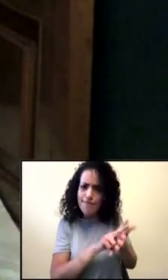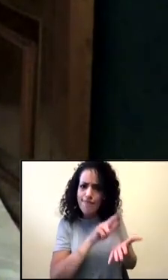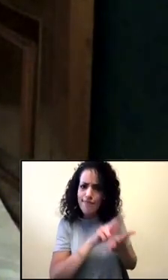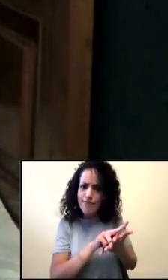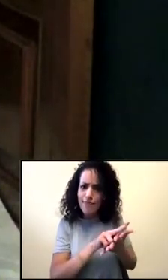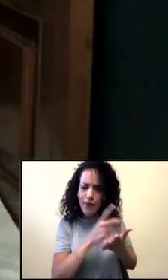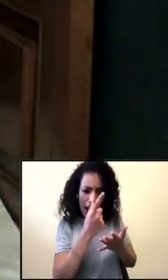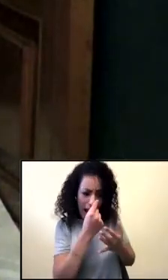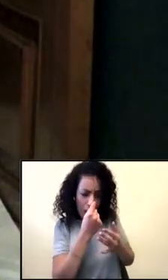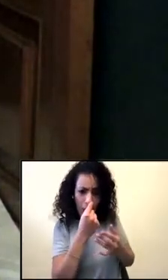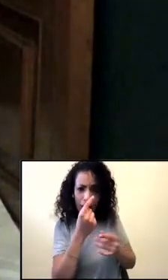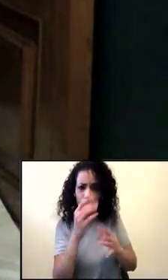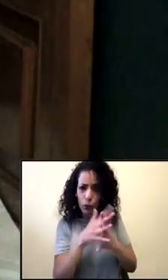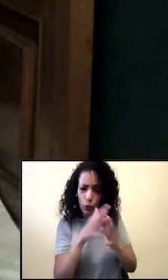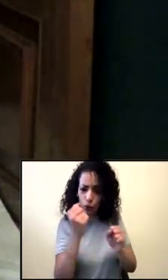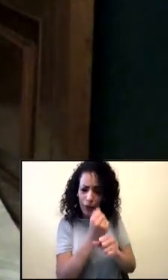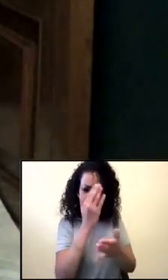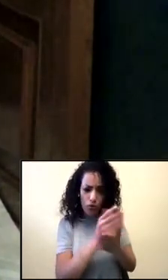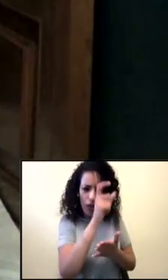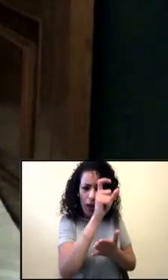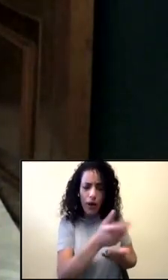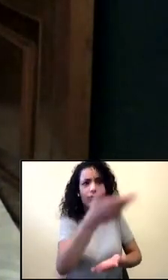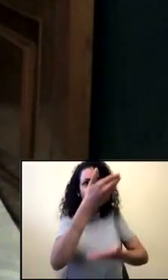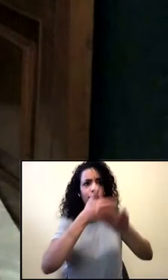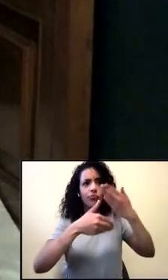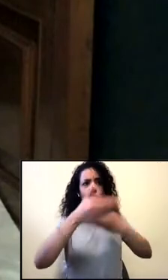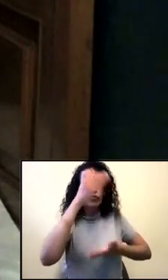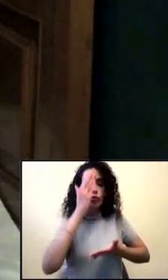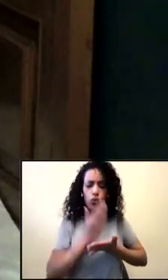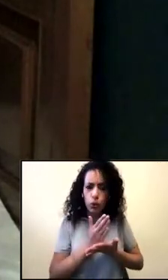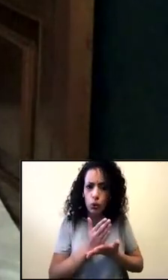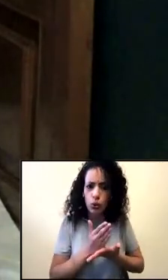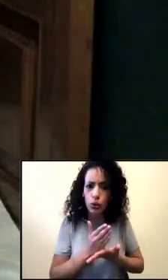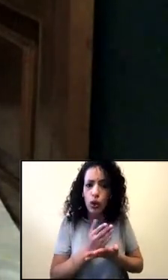the truth? Because not only is it based on memory, it's also based on historic memory, something that